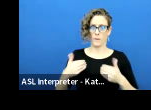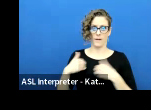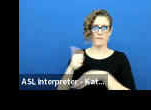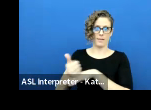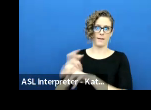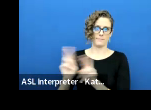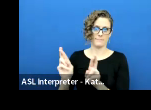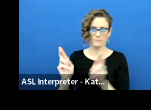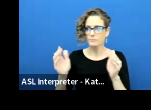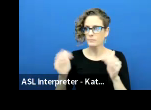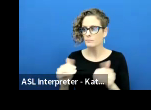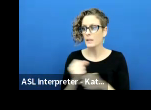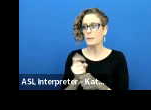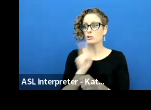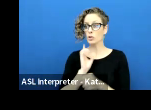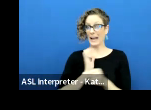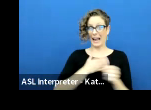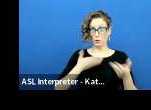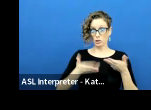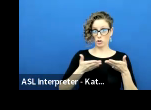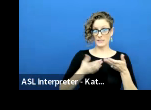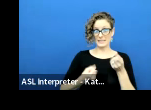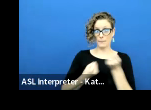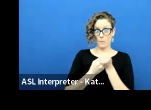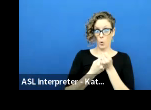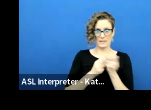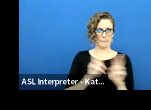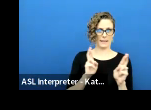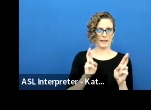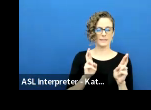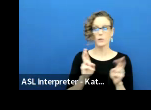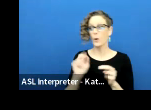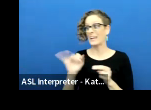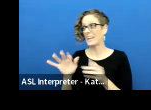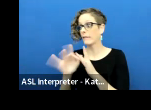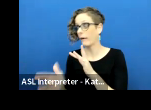and making sure our service and support is in place so what happens who do I call if something